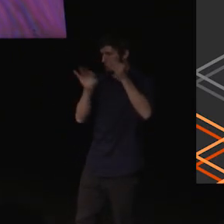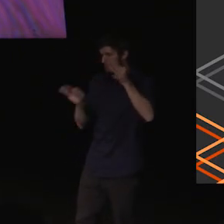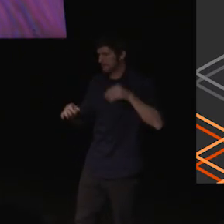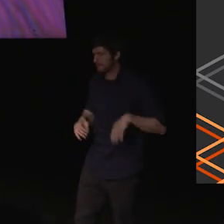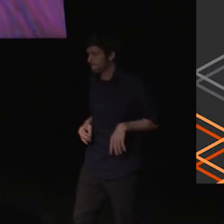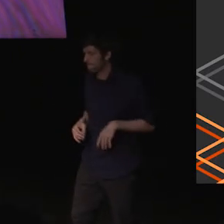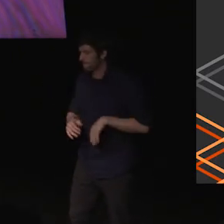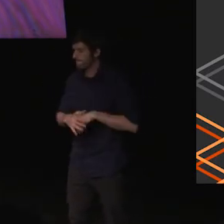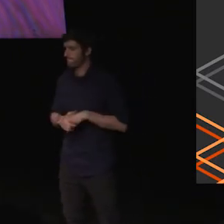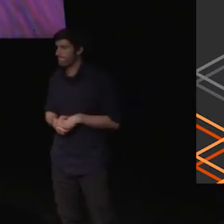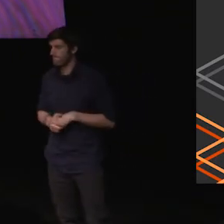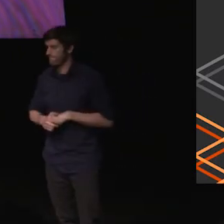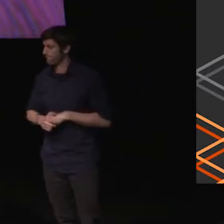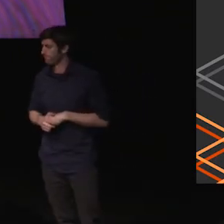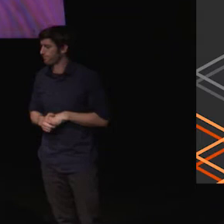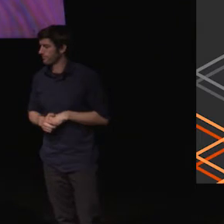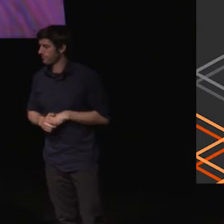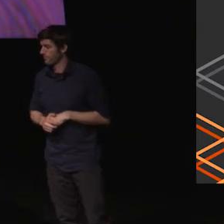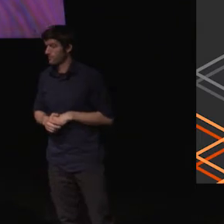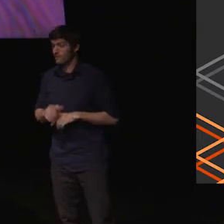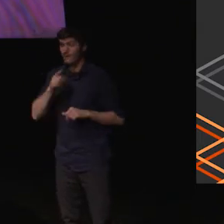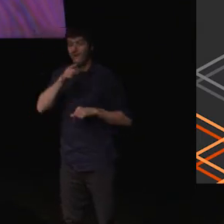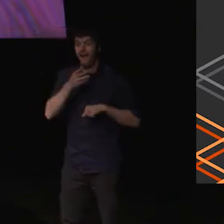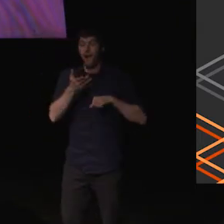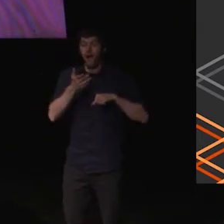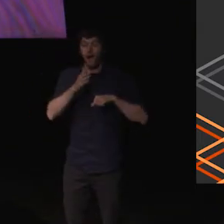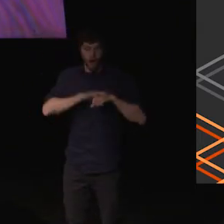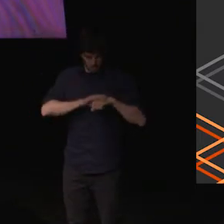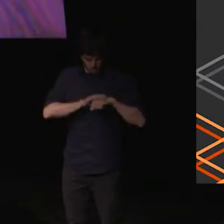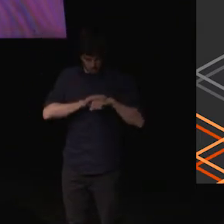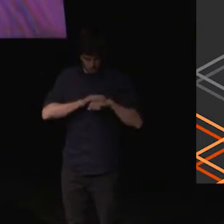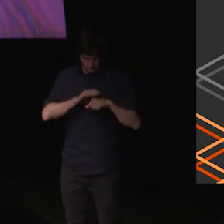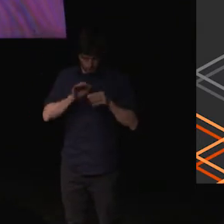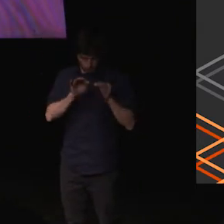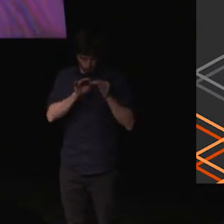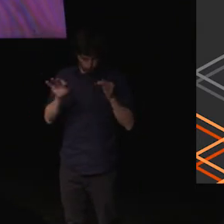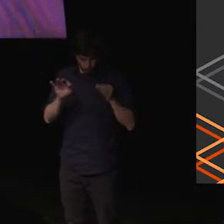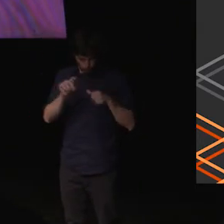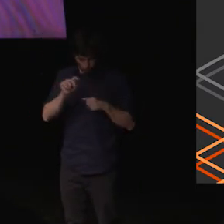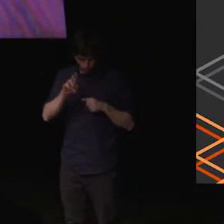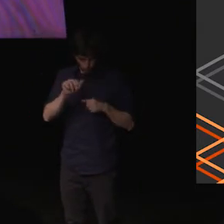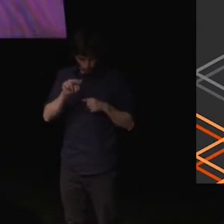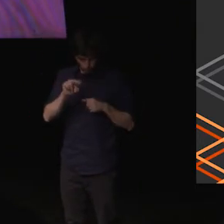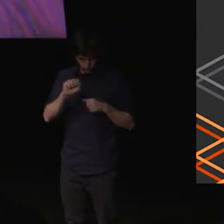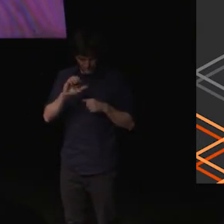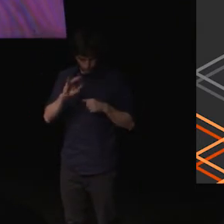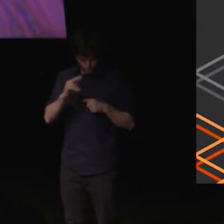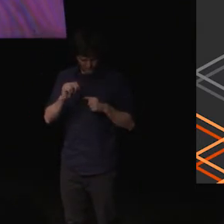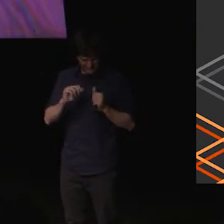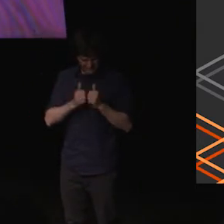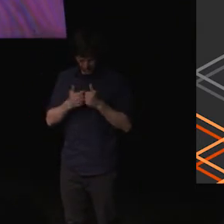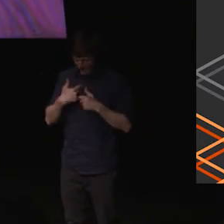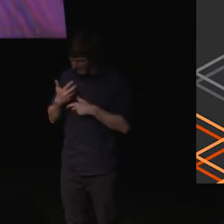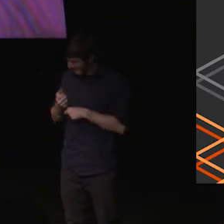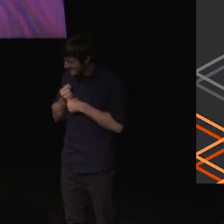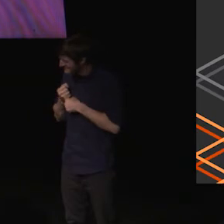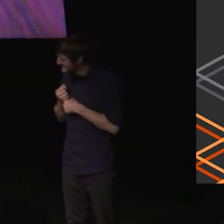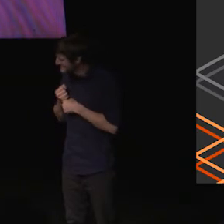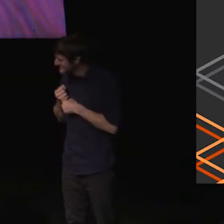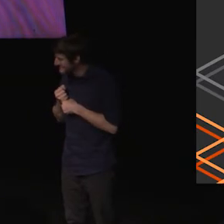And that was how to turn on transcription. You may be wondering how you actually get the transcription. There's a whole host of notifications